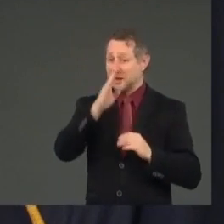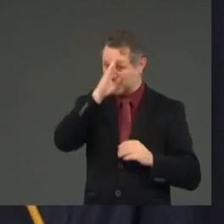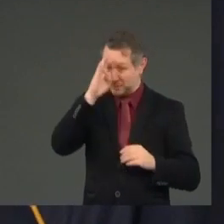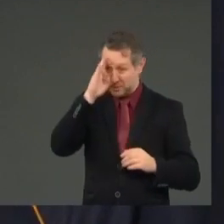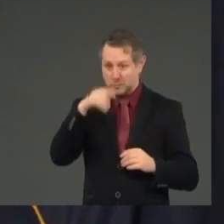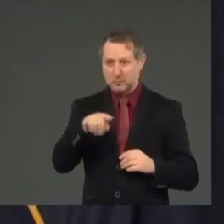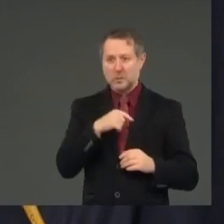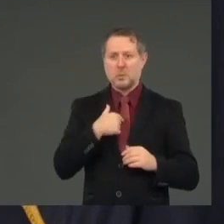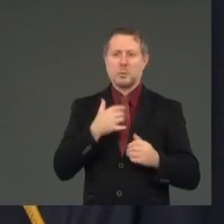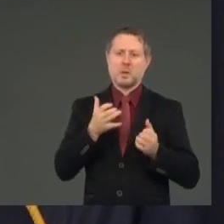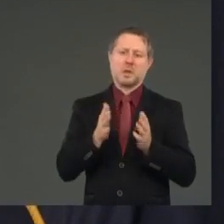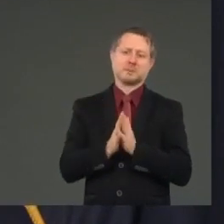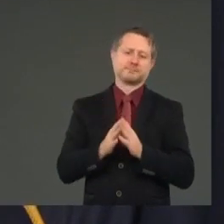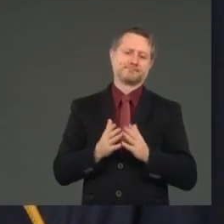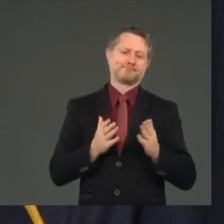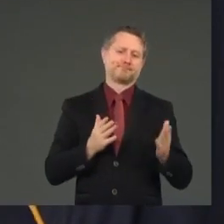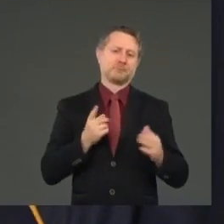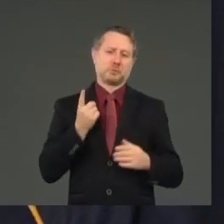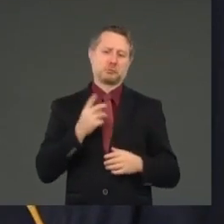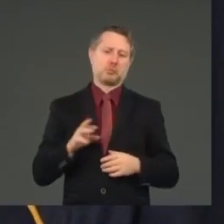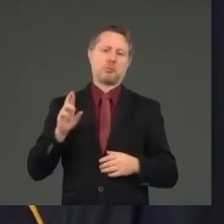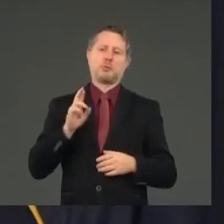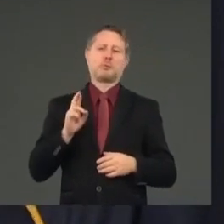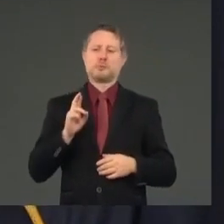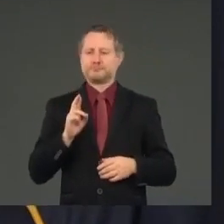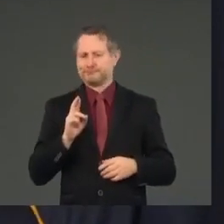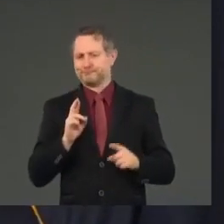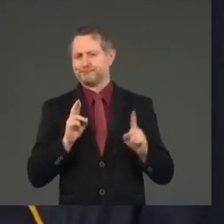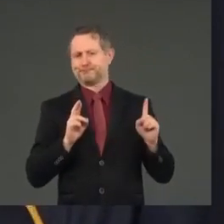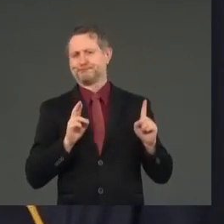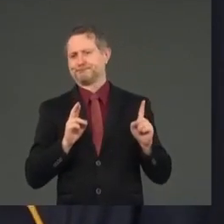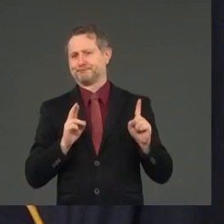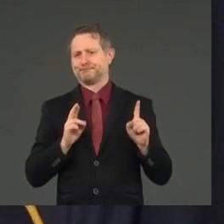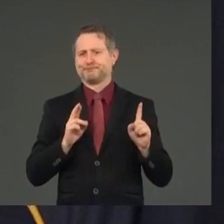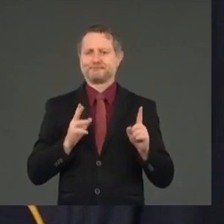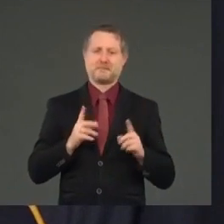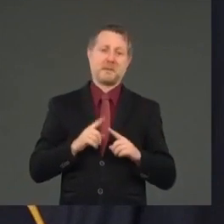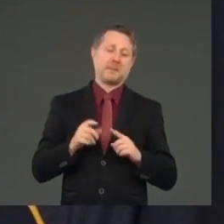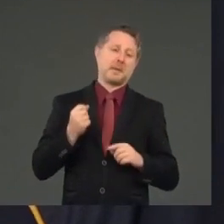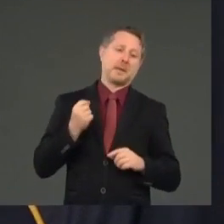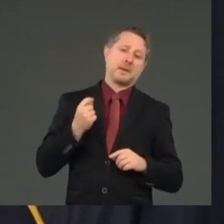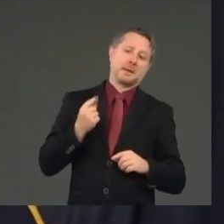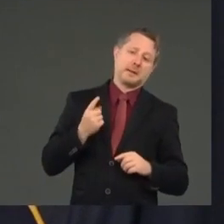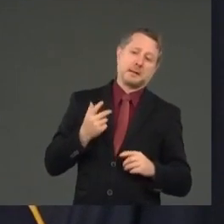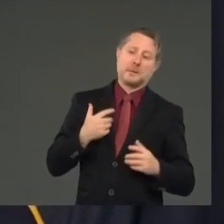HOSPITALIZATION NUMBER? ANY HOSPITALIZATION YOU'RE SEEING TODAY, I DON'T KNOW, I'LL